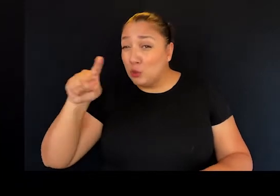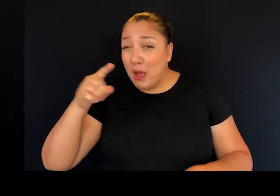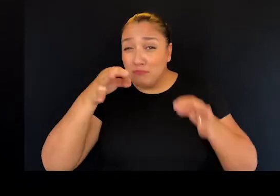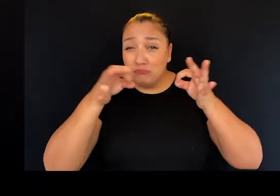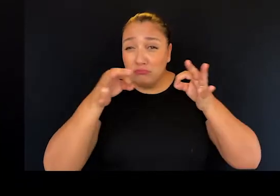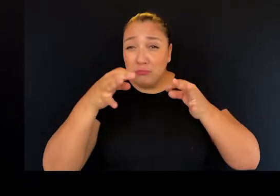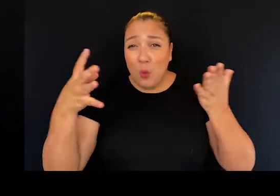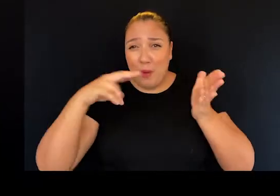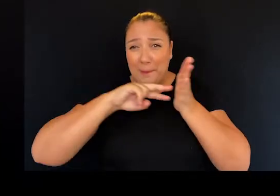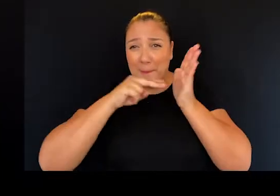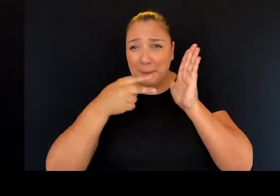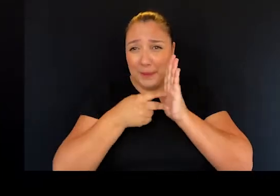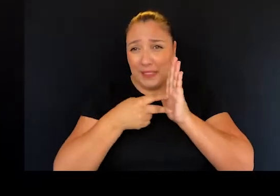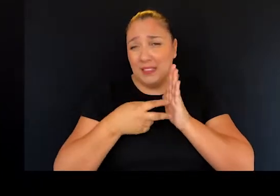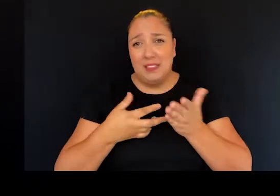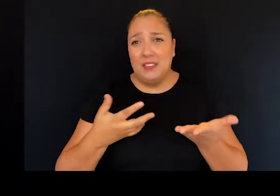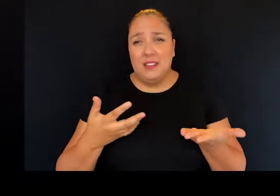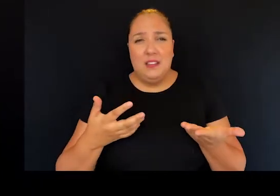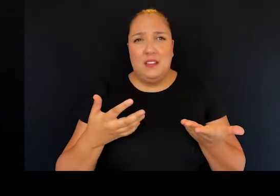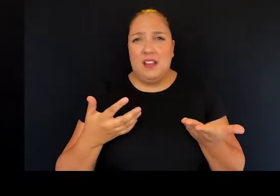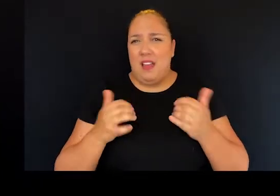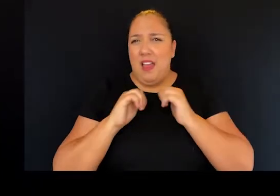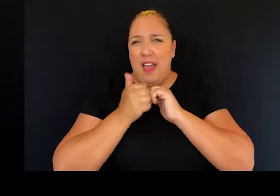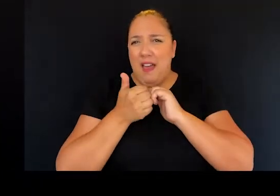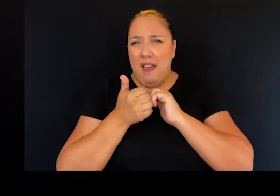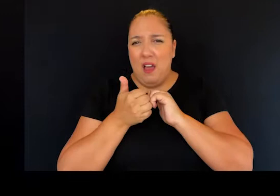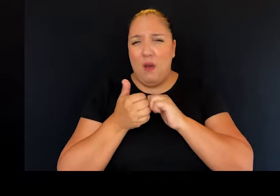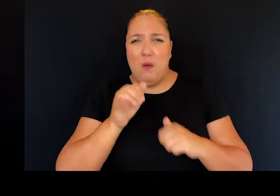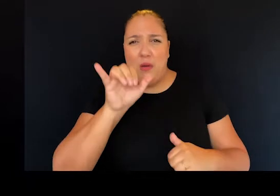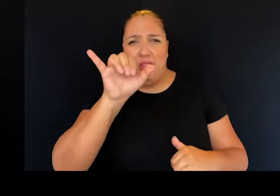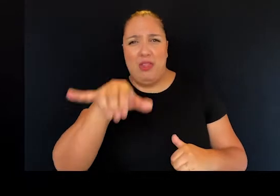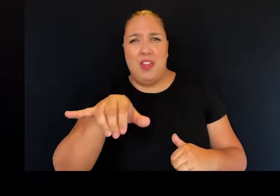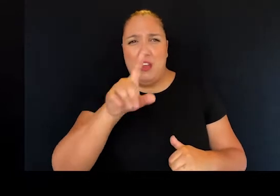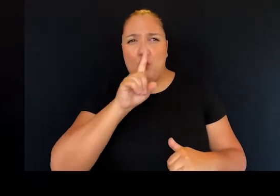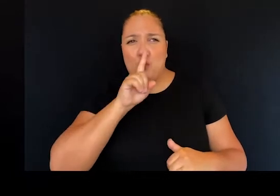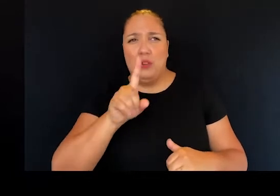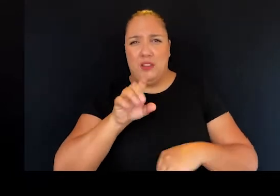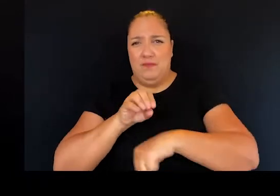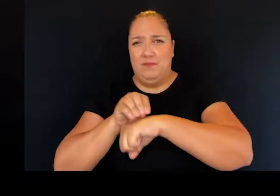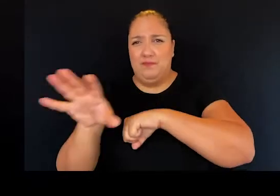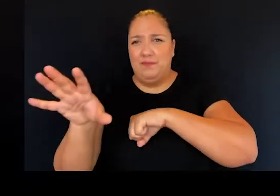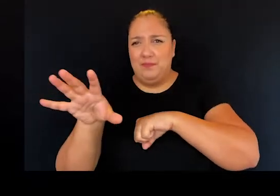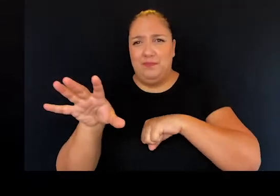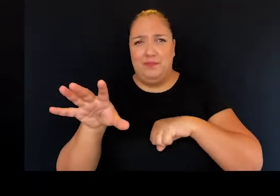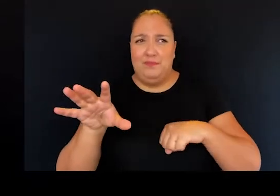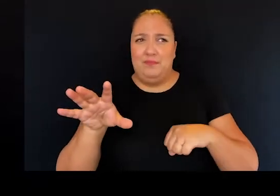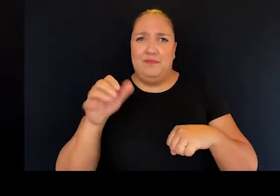what is ableism, and what is ableist? And how does it really move into all of the words